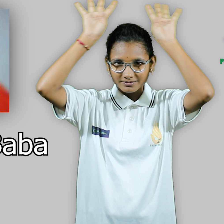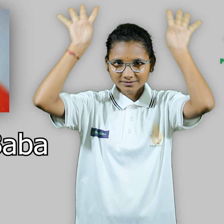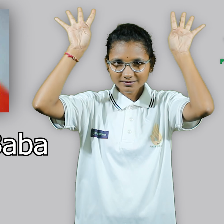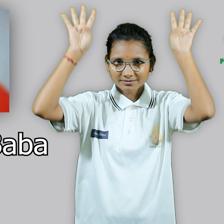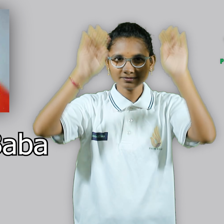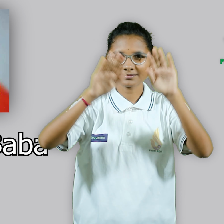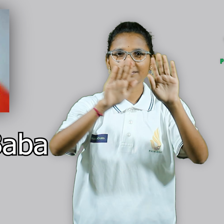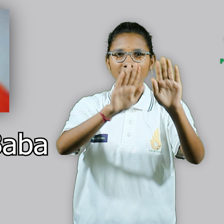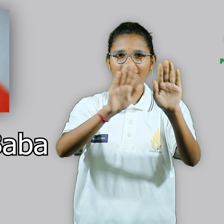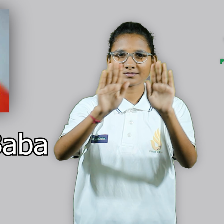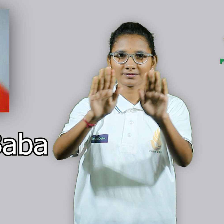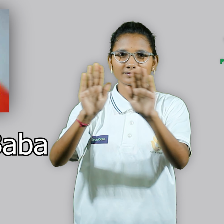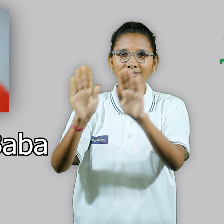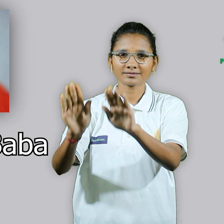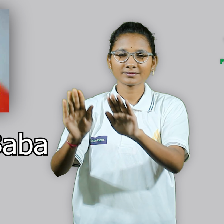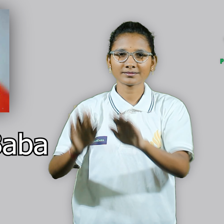Sathya Sai Baba